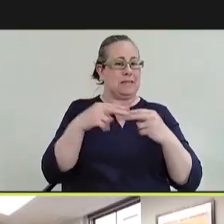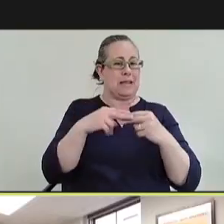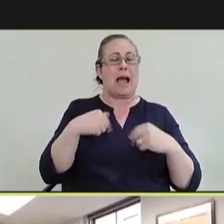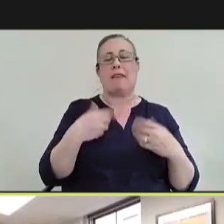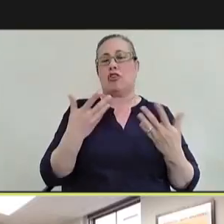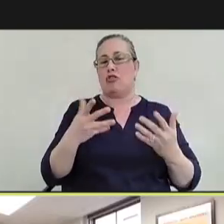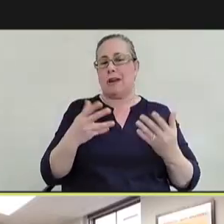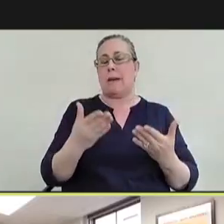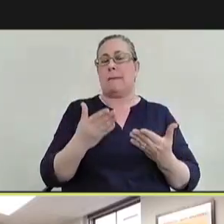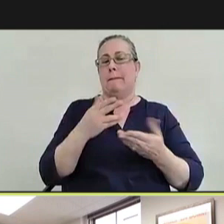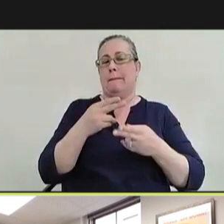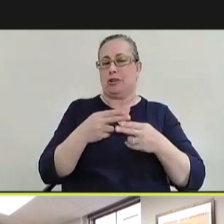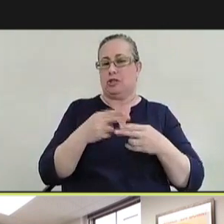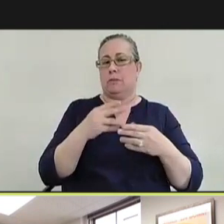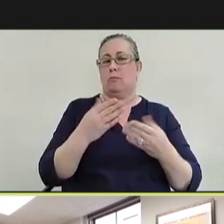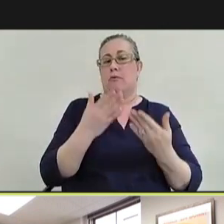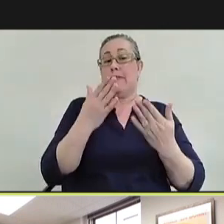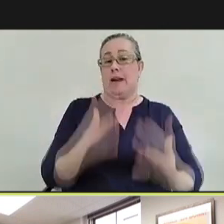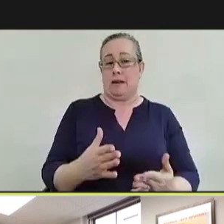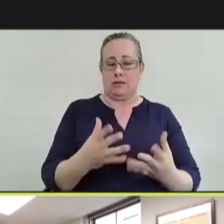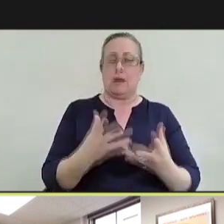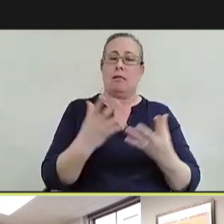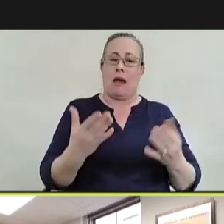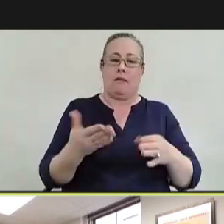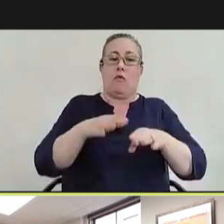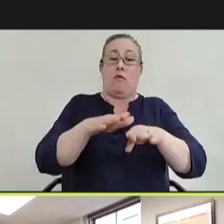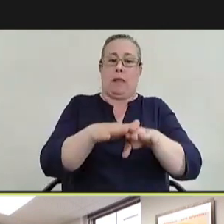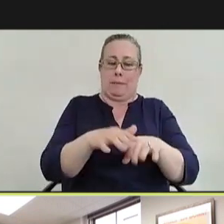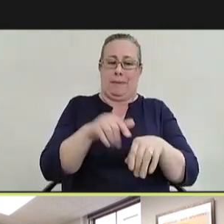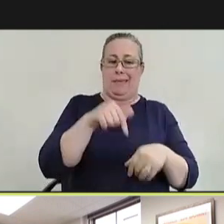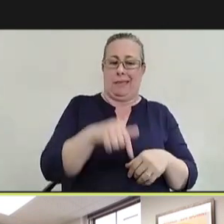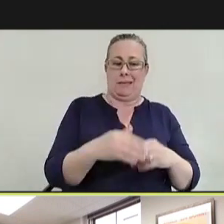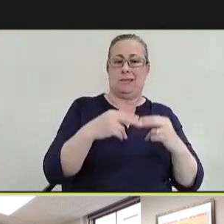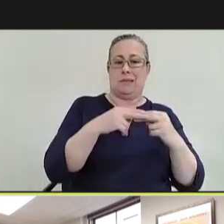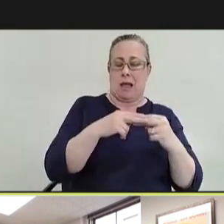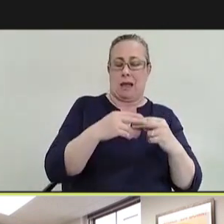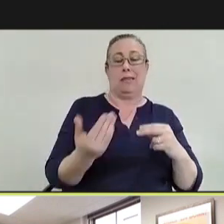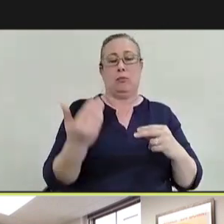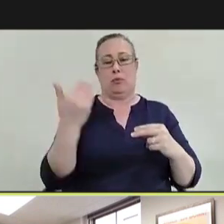previous slide. There's lots of overlap between this slide and that previous slide. However,